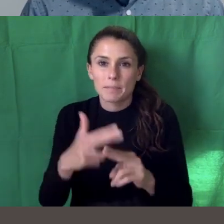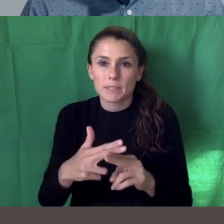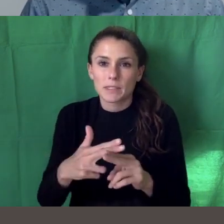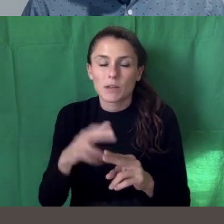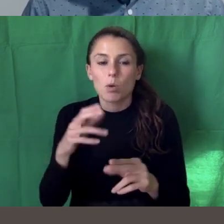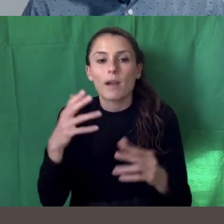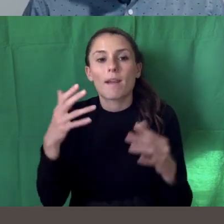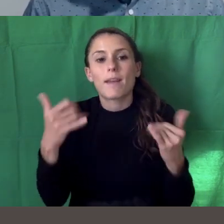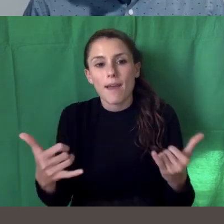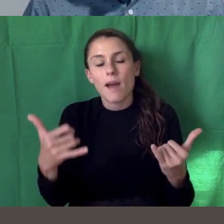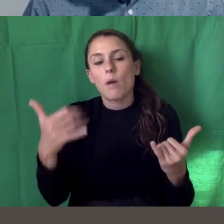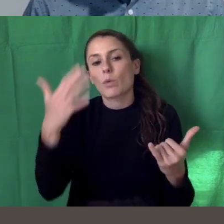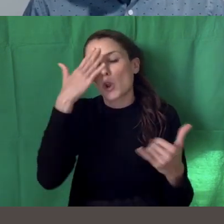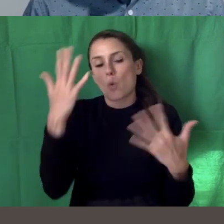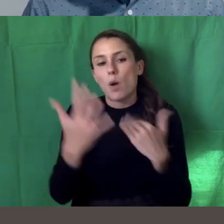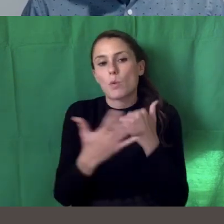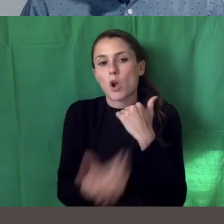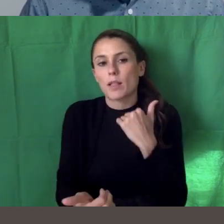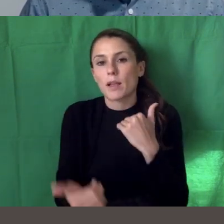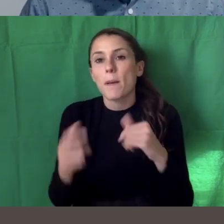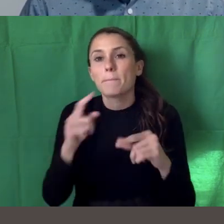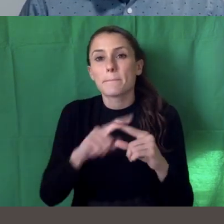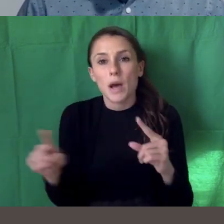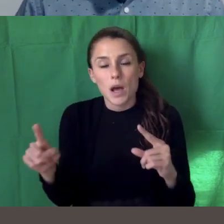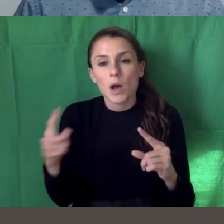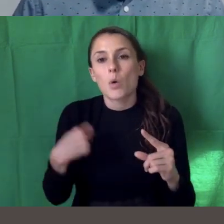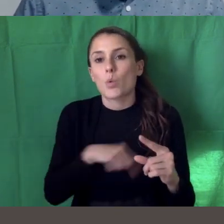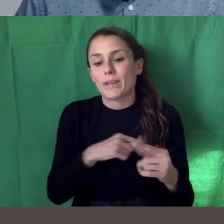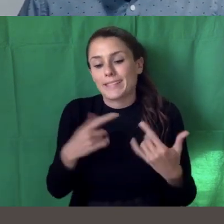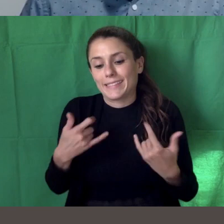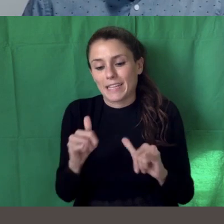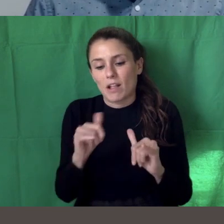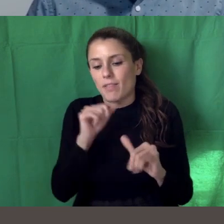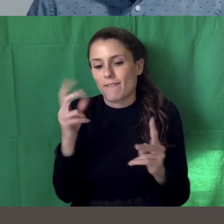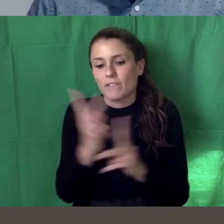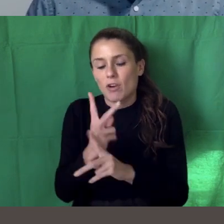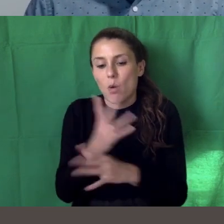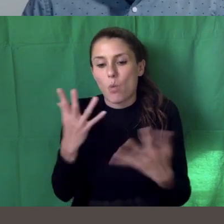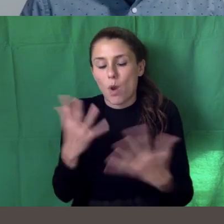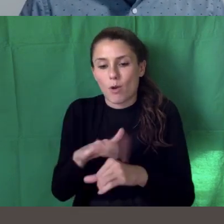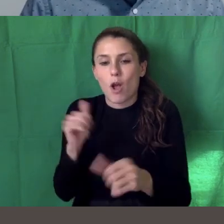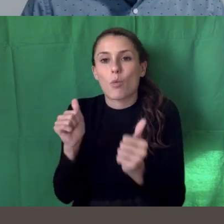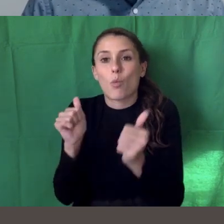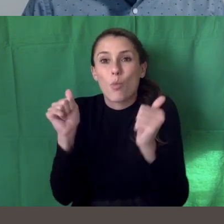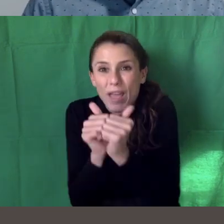And now we know what we're calling. But we still haven't figured out what we're calling it with.